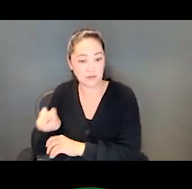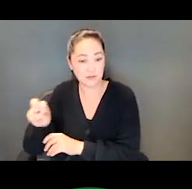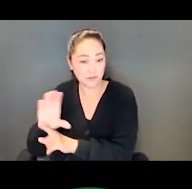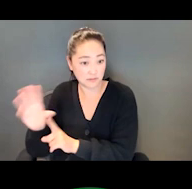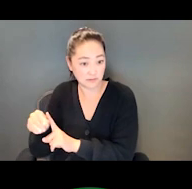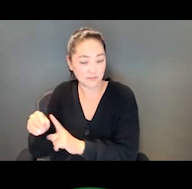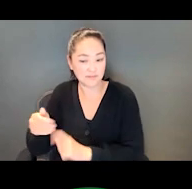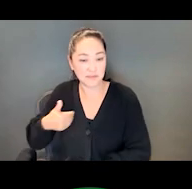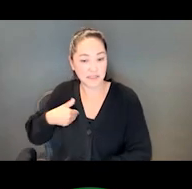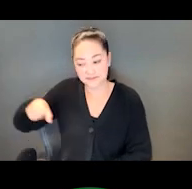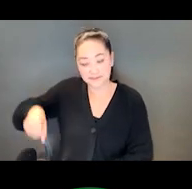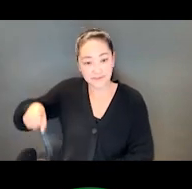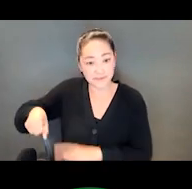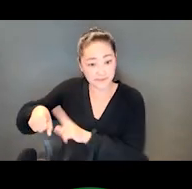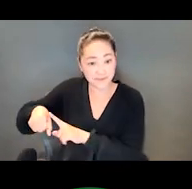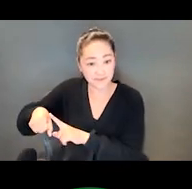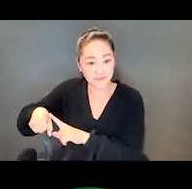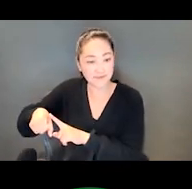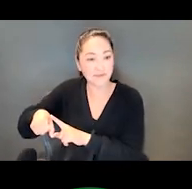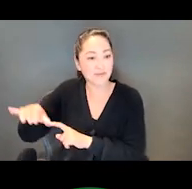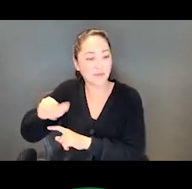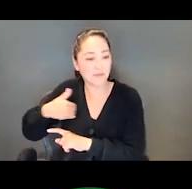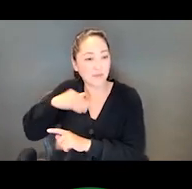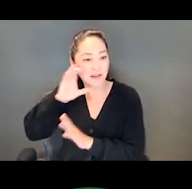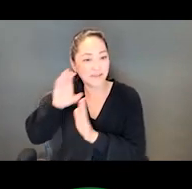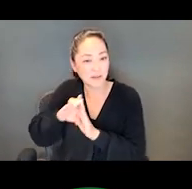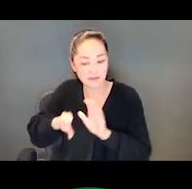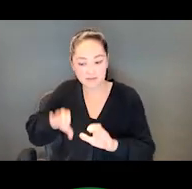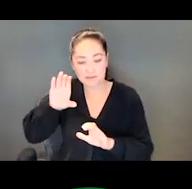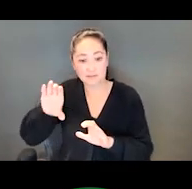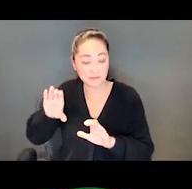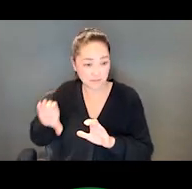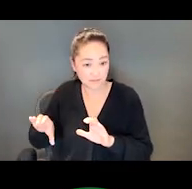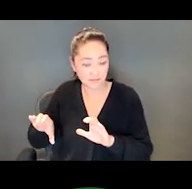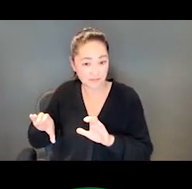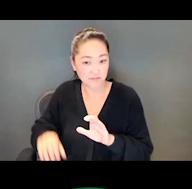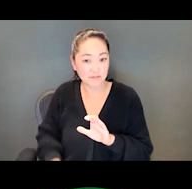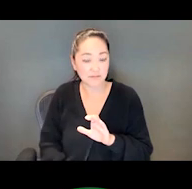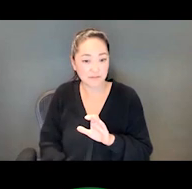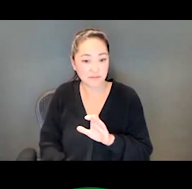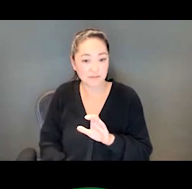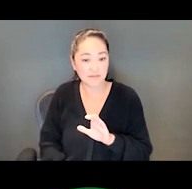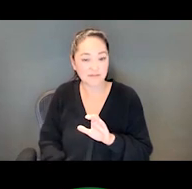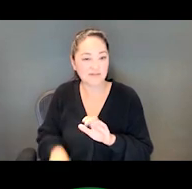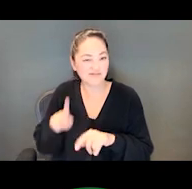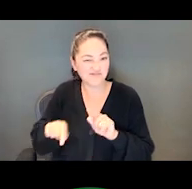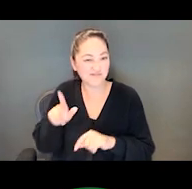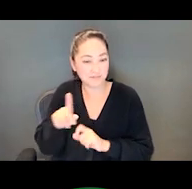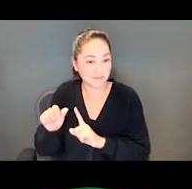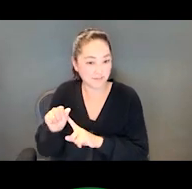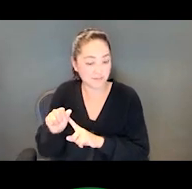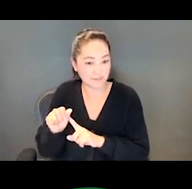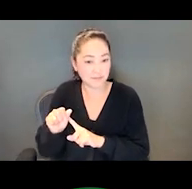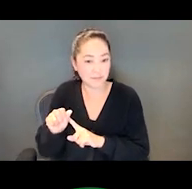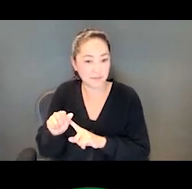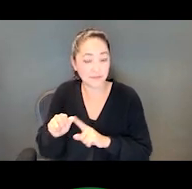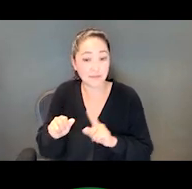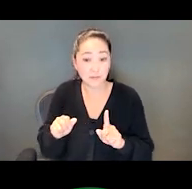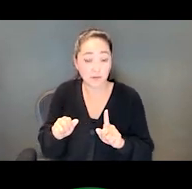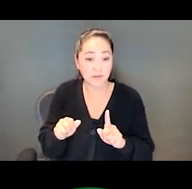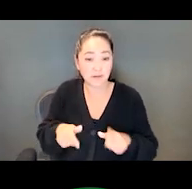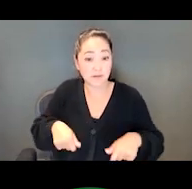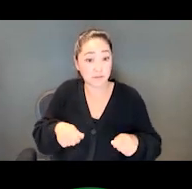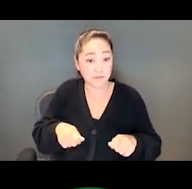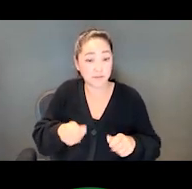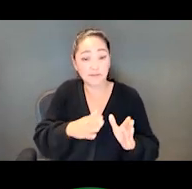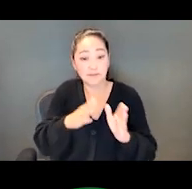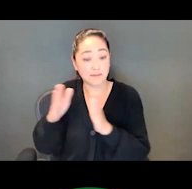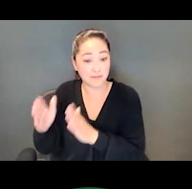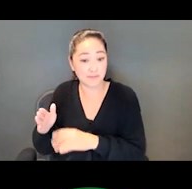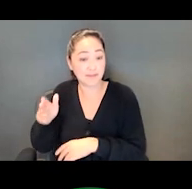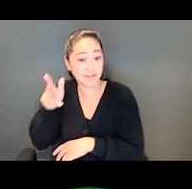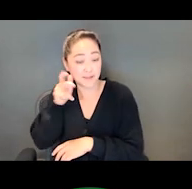with the pickogram for disabilities including mobility, hearing and visual impairment.